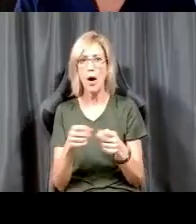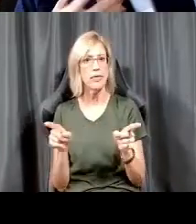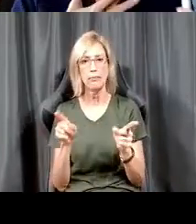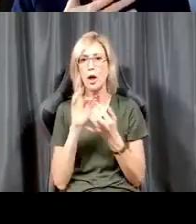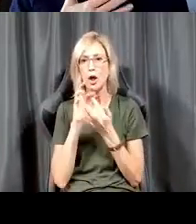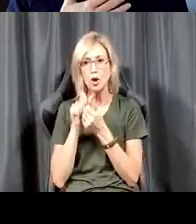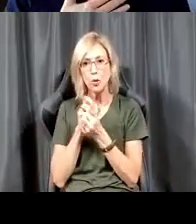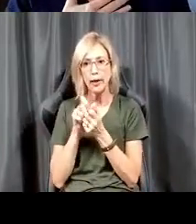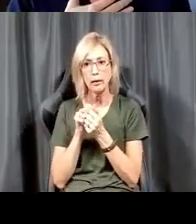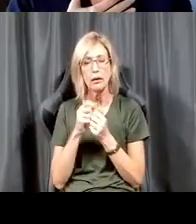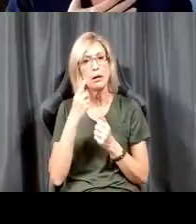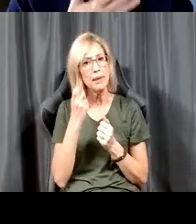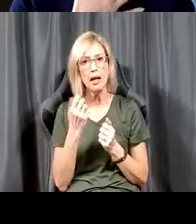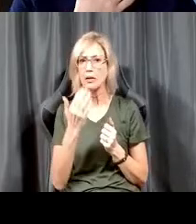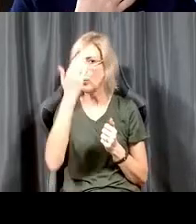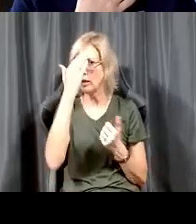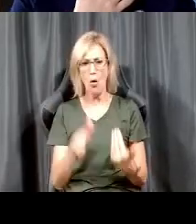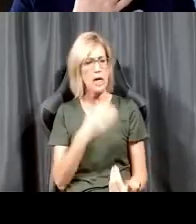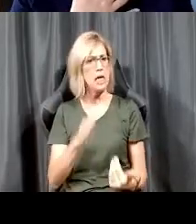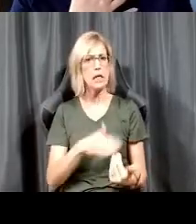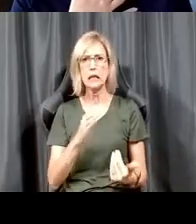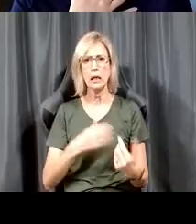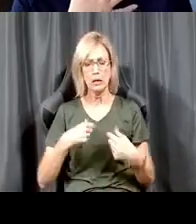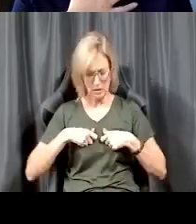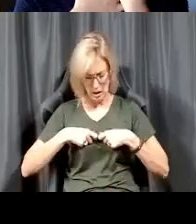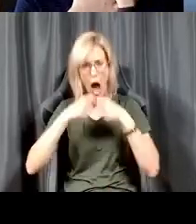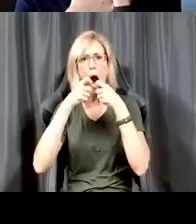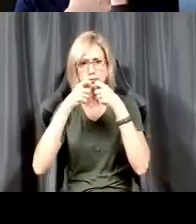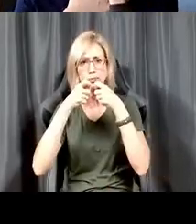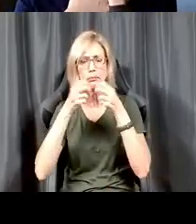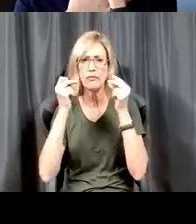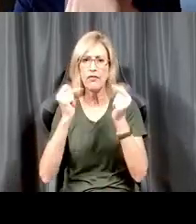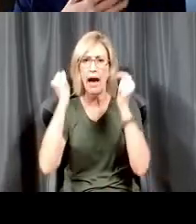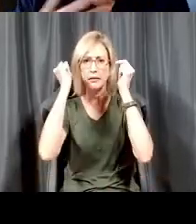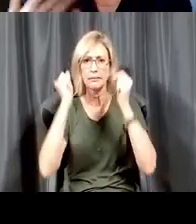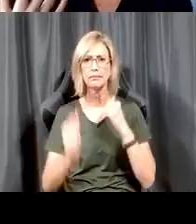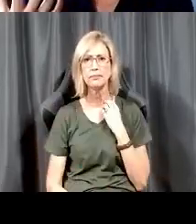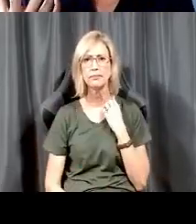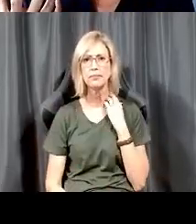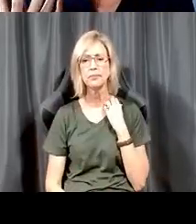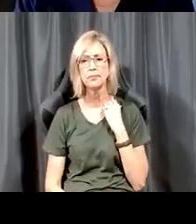they know it's easy access, always on them. There's a lot